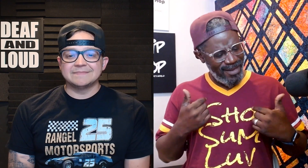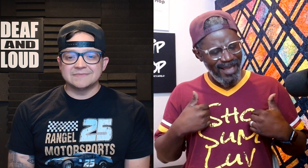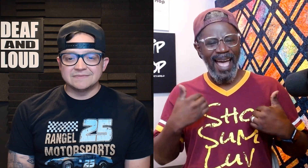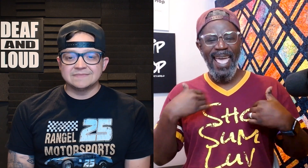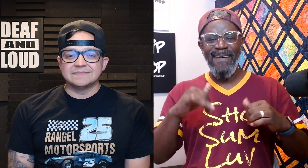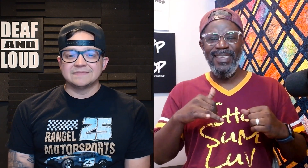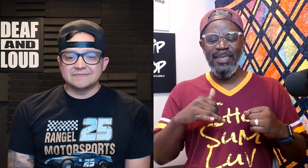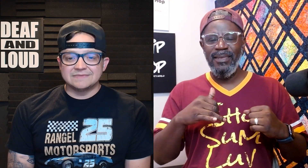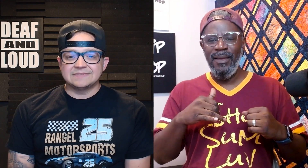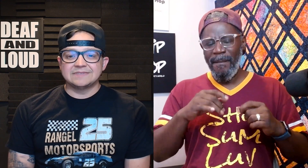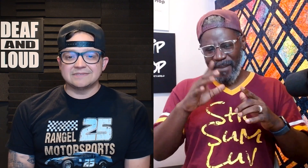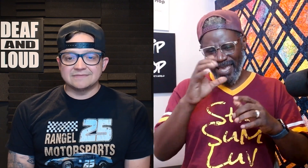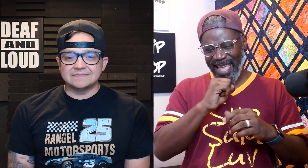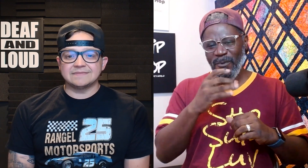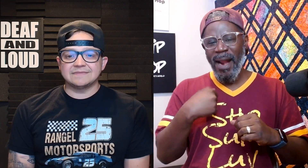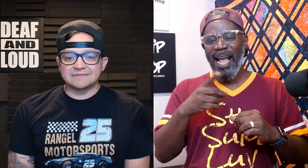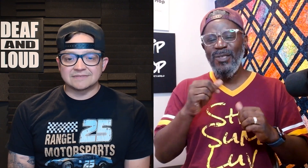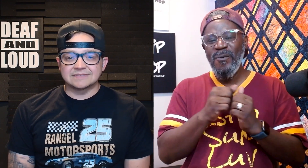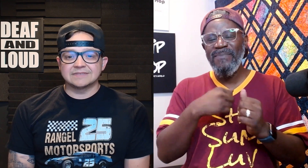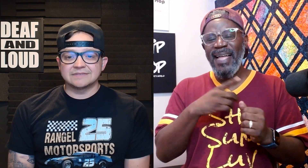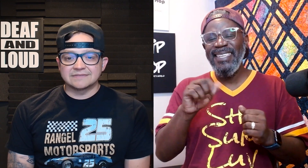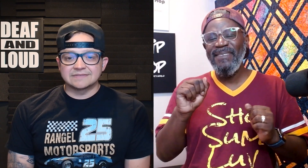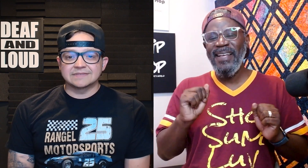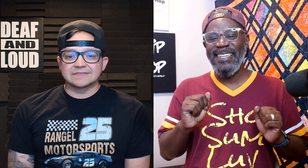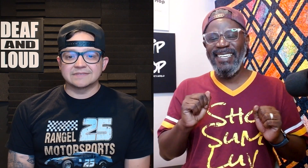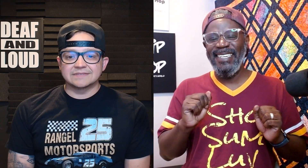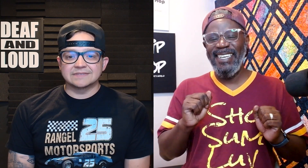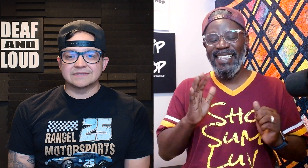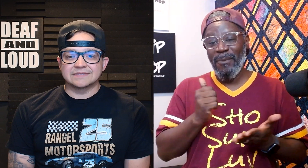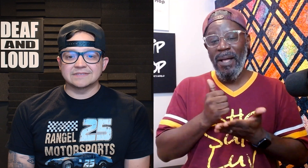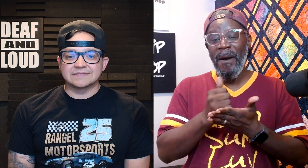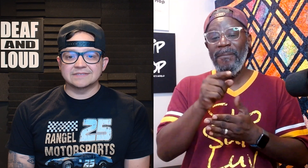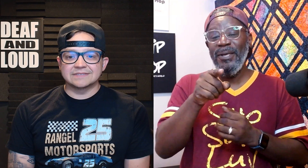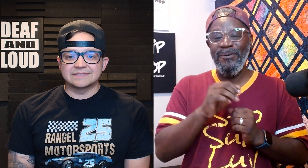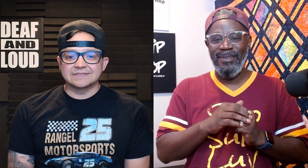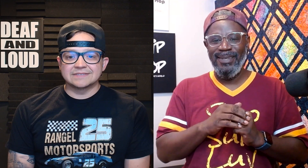Yeah, I have this. But guess what I can do with my disability that will help you?